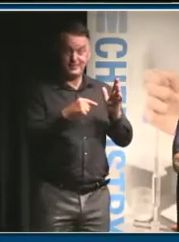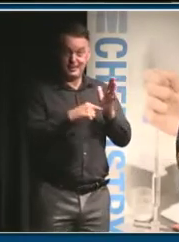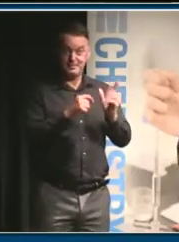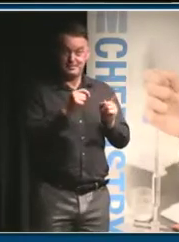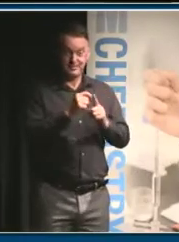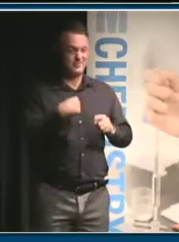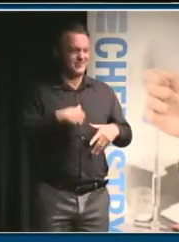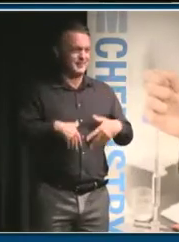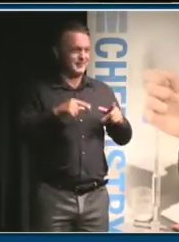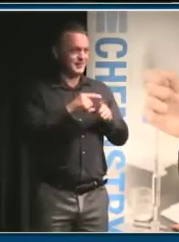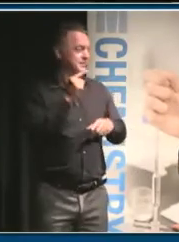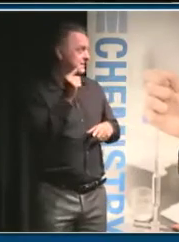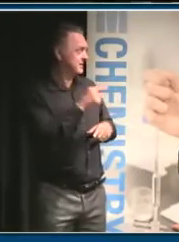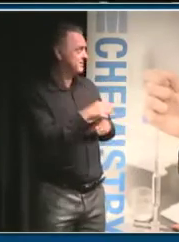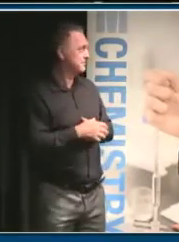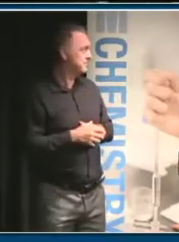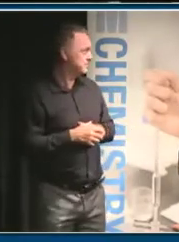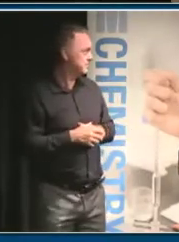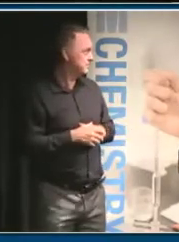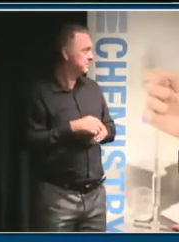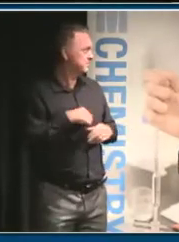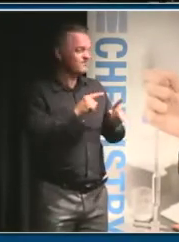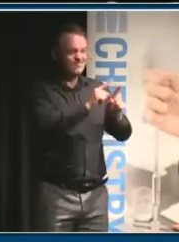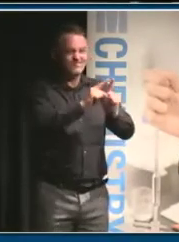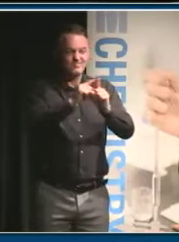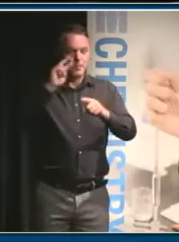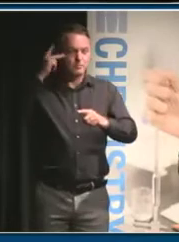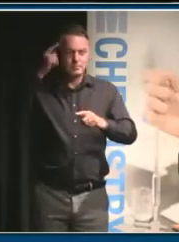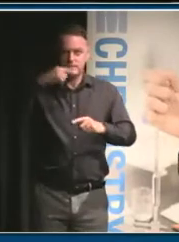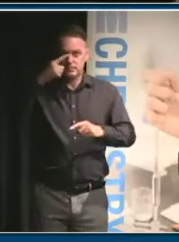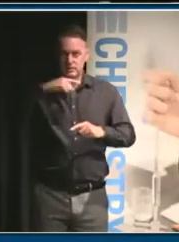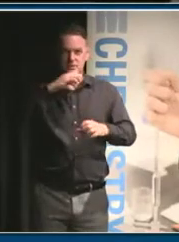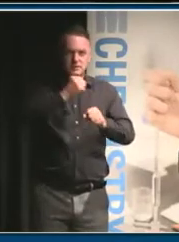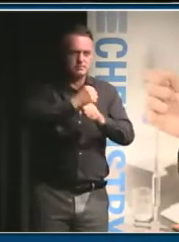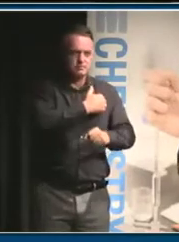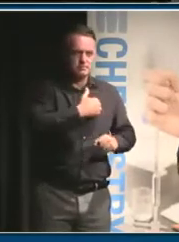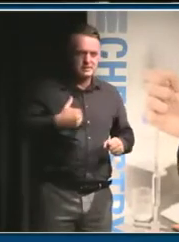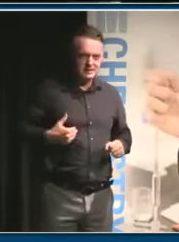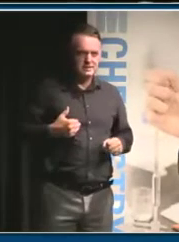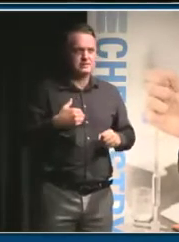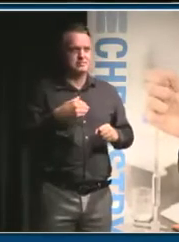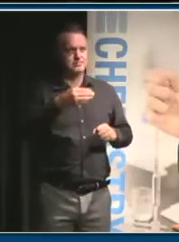I’m going around and I’m meeting politicians and presidents and ministers and princes and